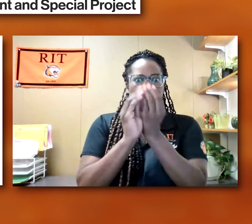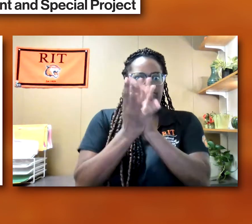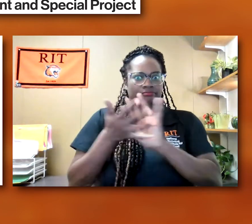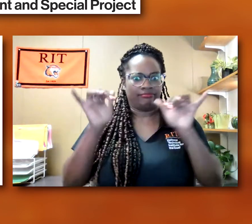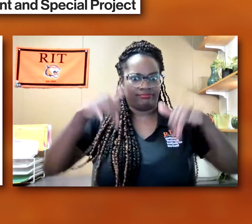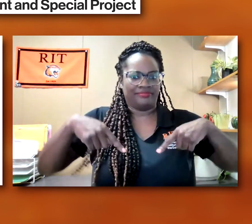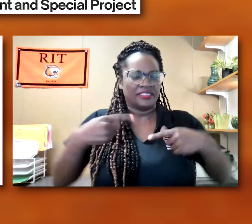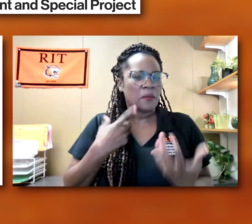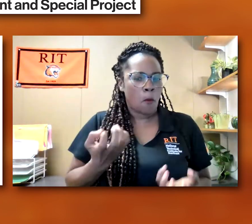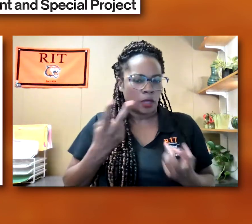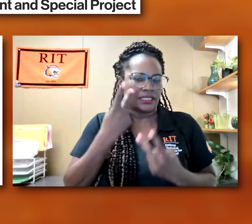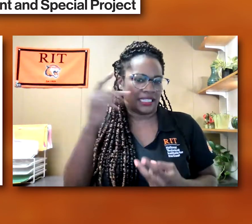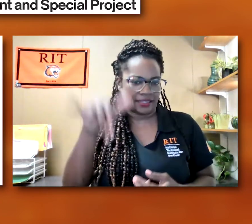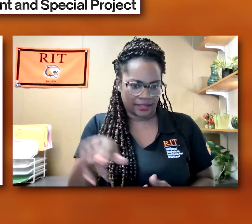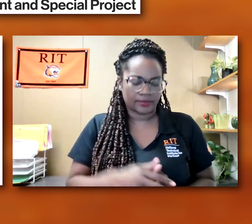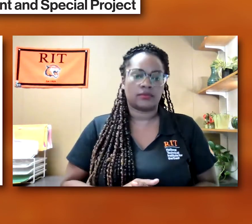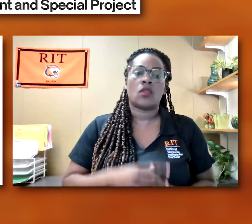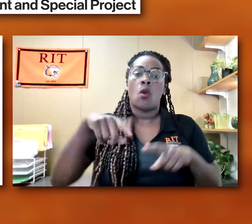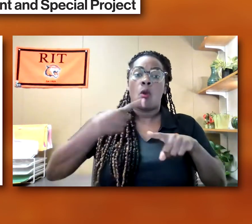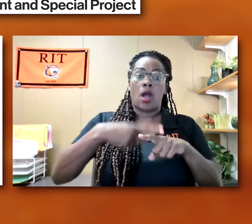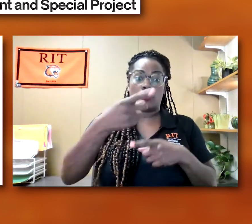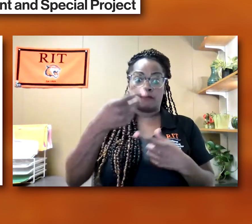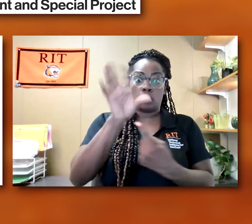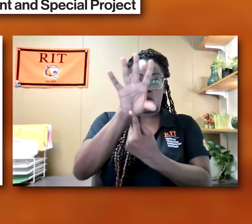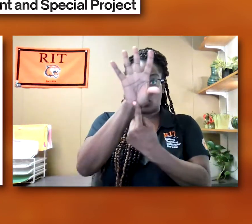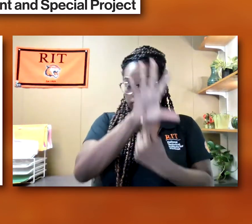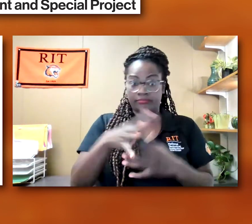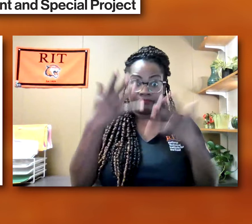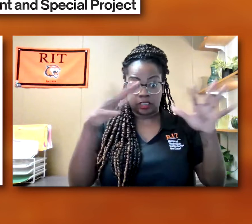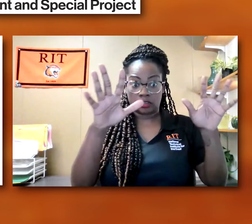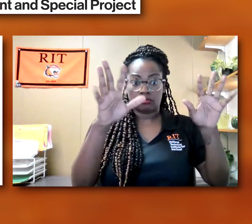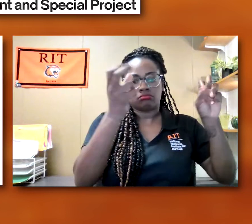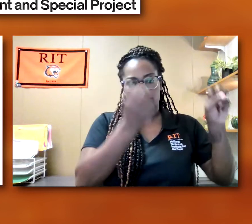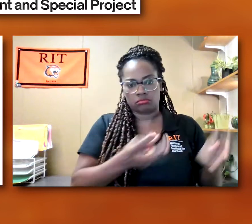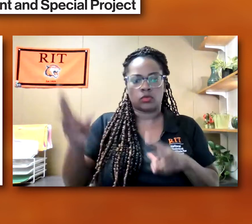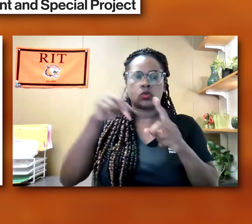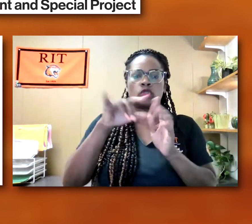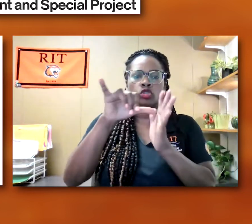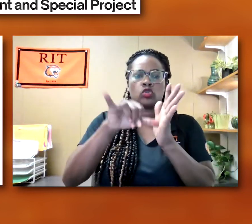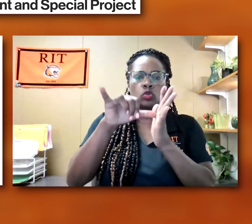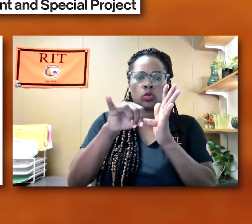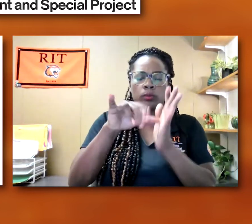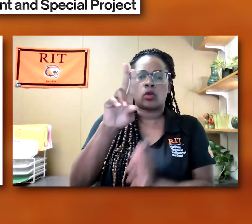what was the creative process? How did your design evolve? We want to see that in the video. Also, when you're done recording it,